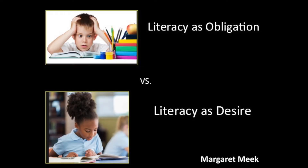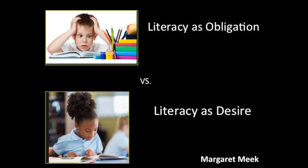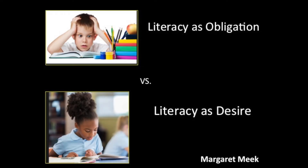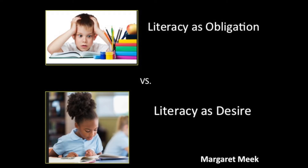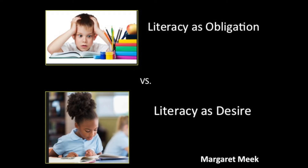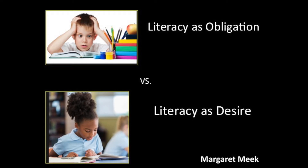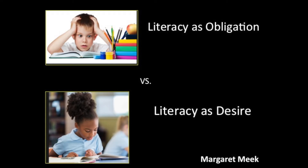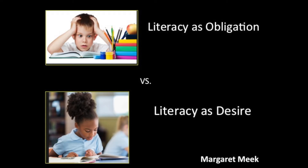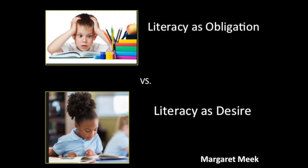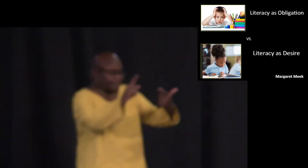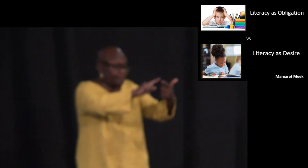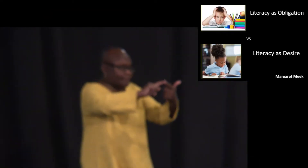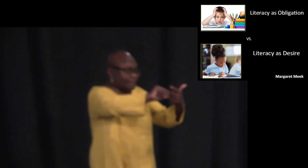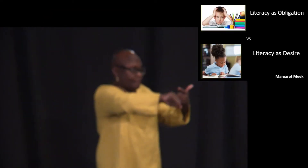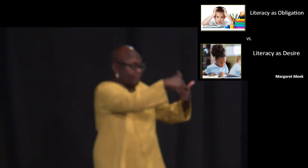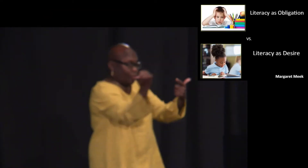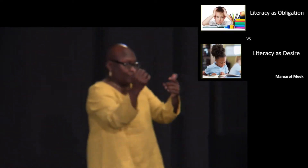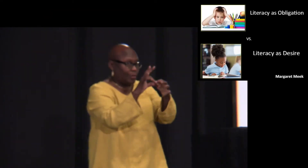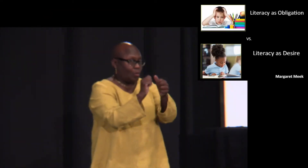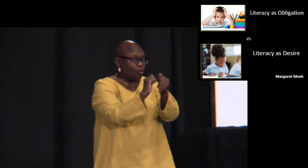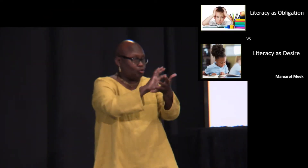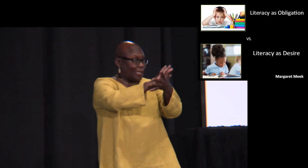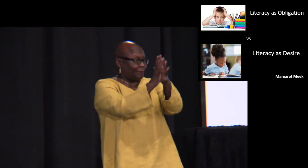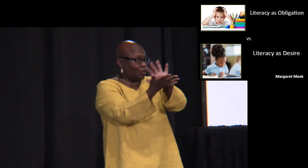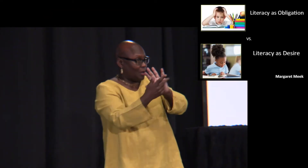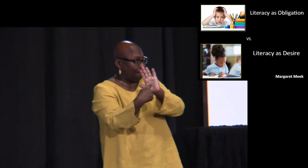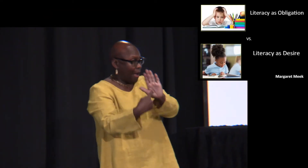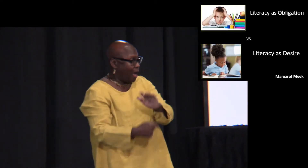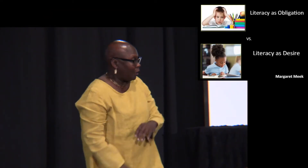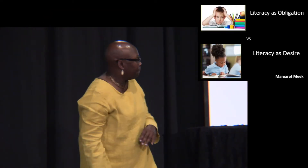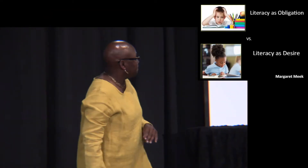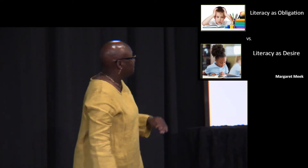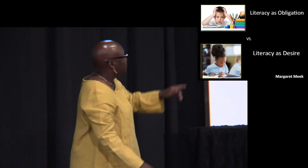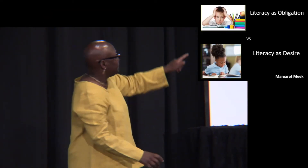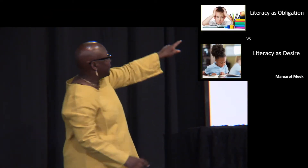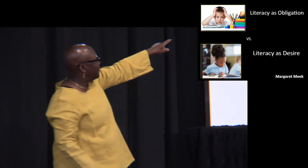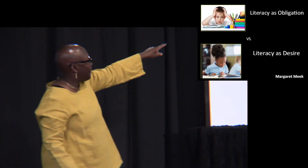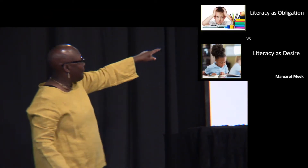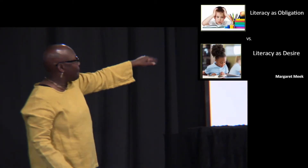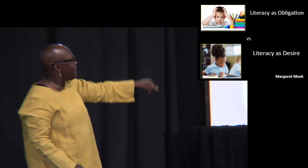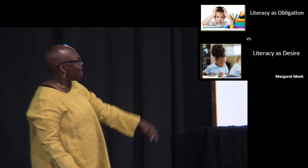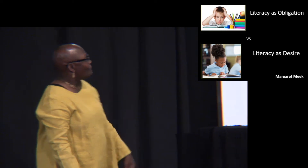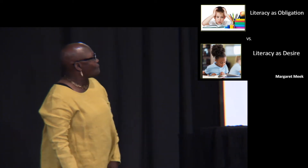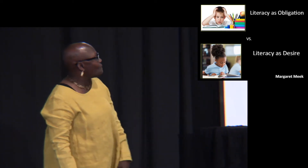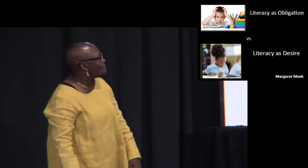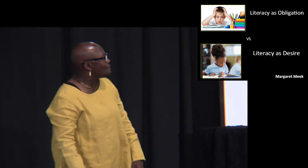If we are the system and we are clinging to our personal values